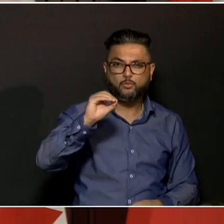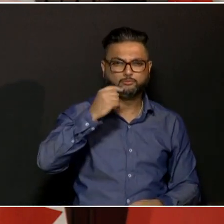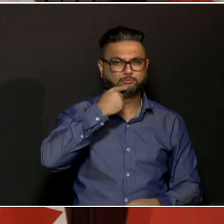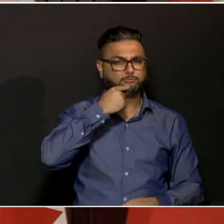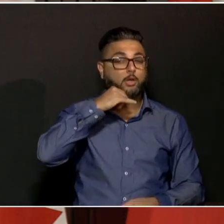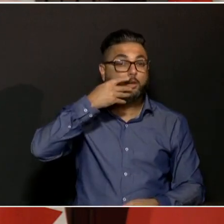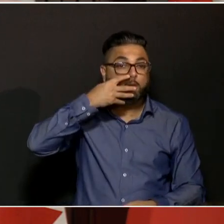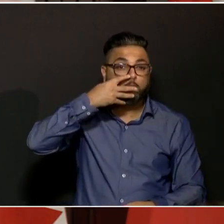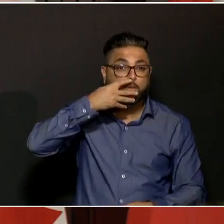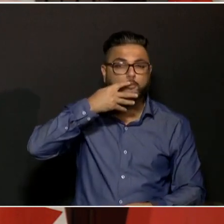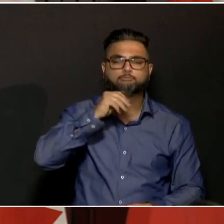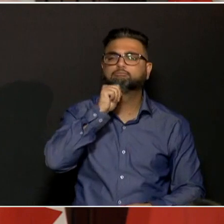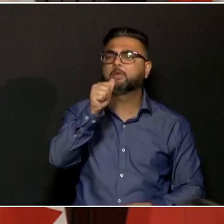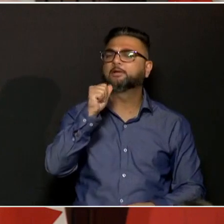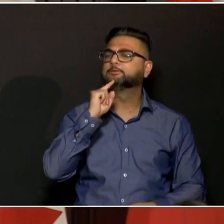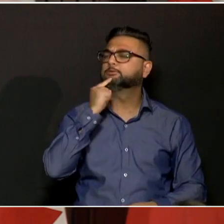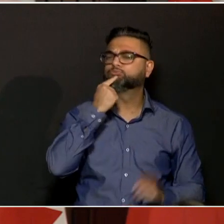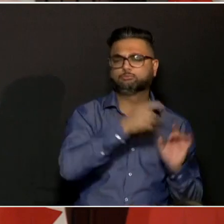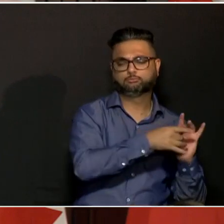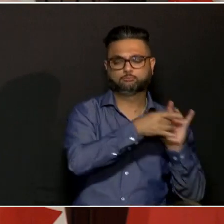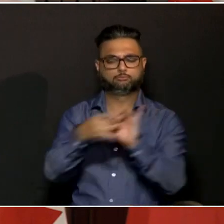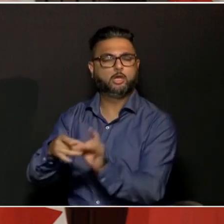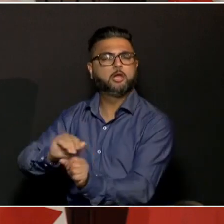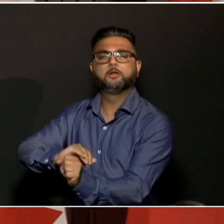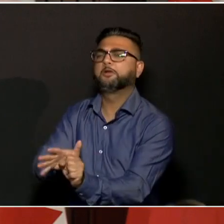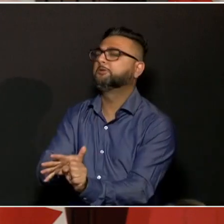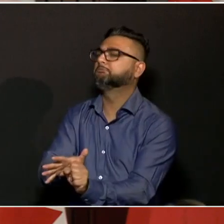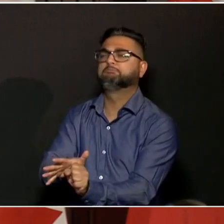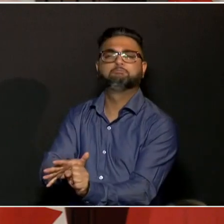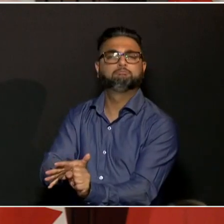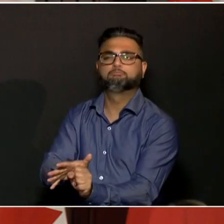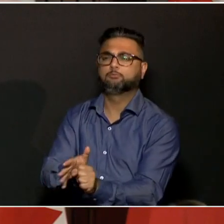believe the CDC does not consider it as a symptom of Covid-19?